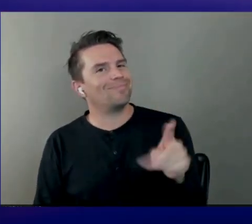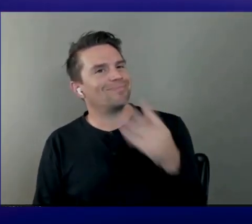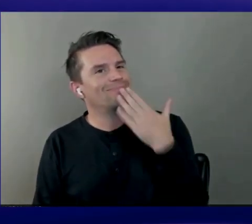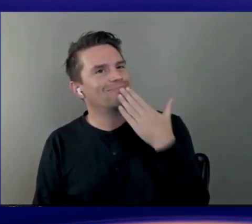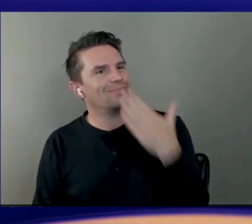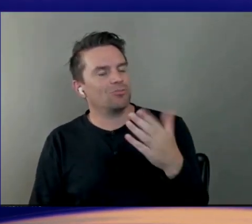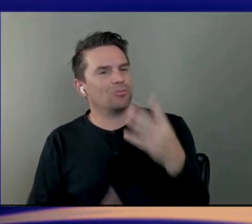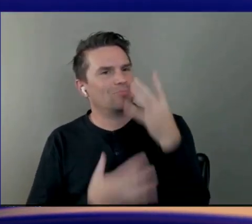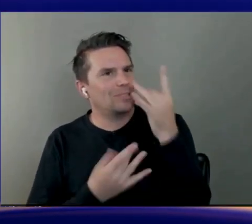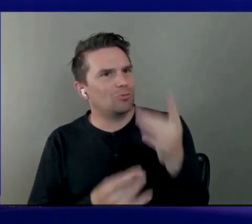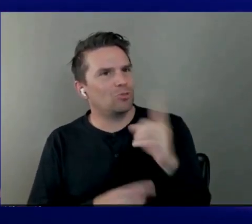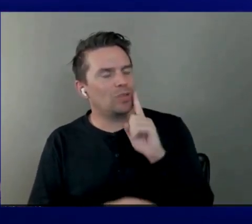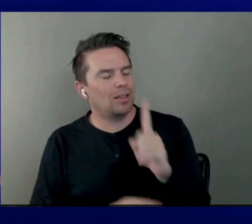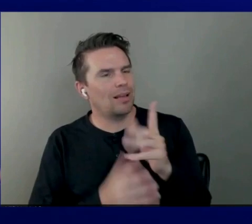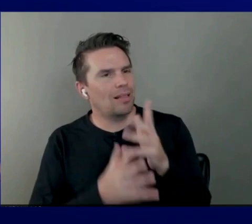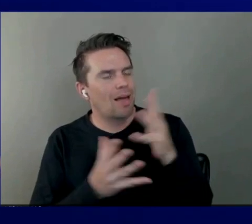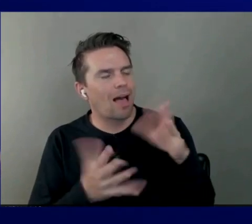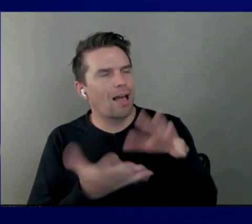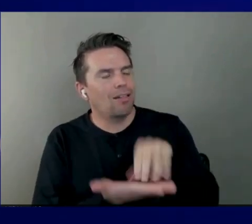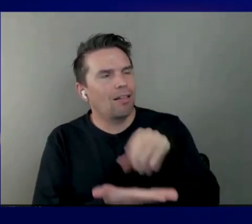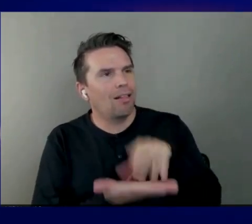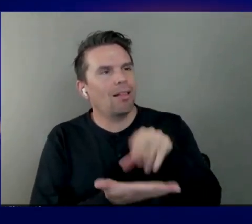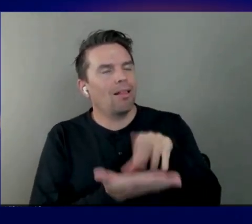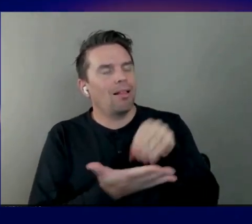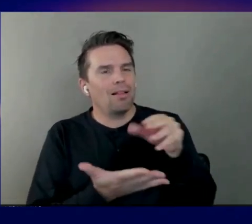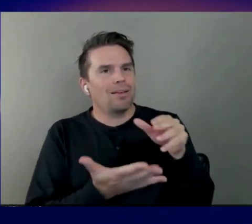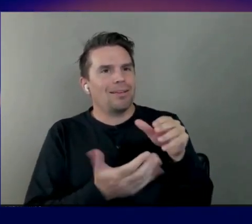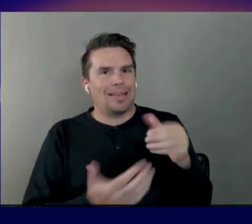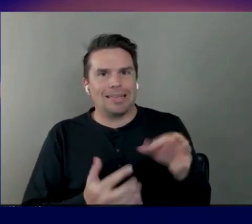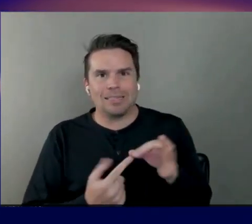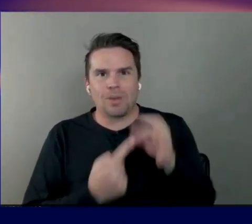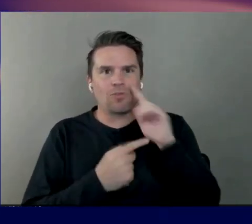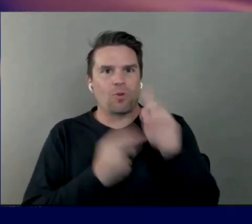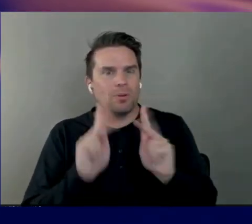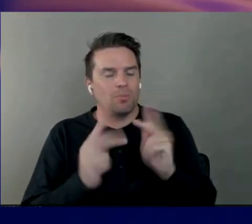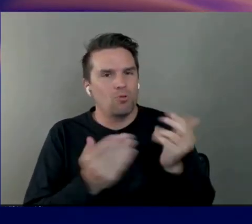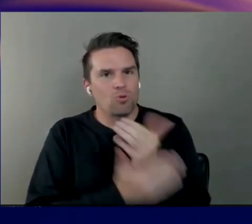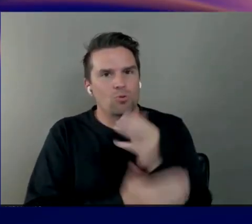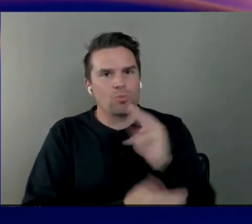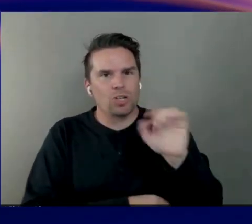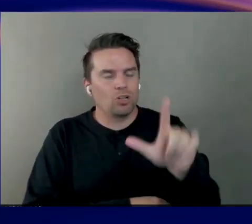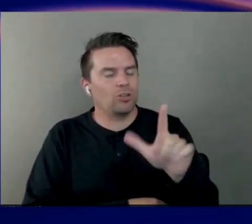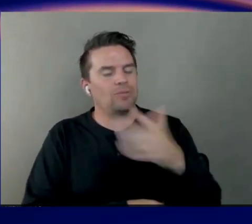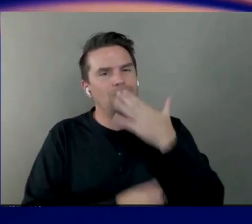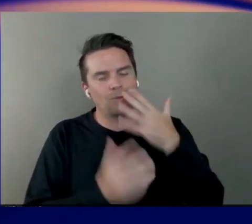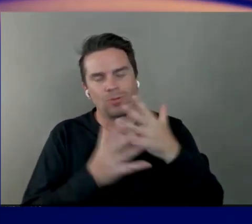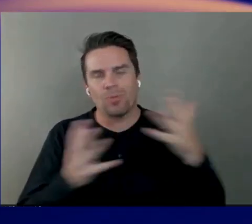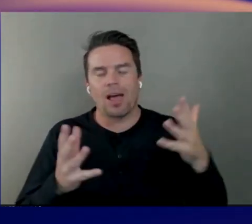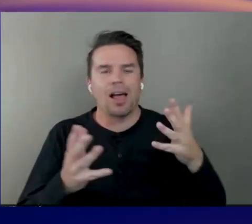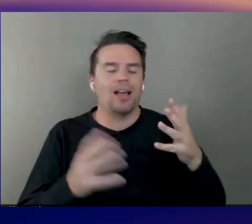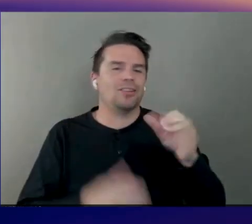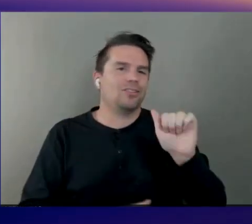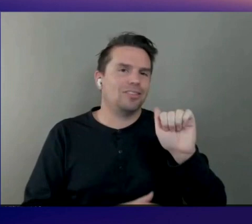who are new to machine learning, right? So thank you so much for joining us today, Eva and Joe. And it was pretty interesting.